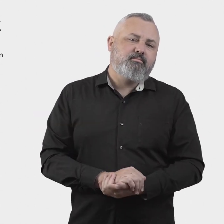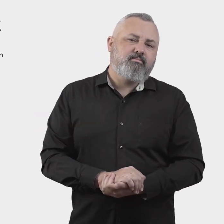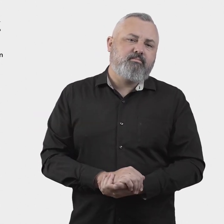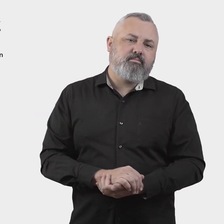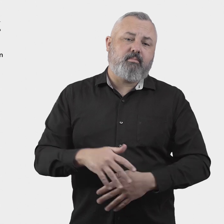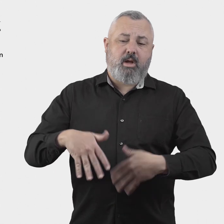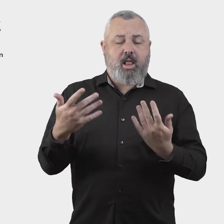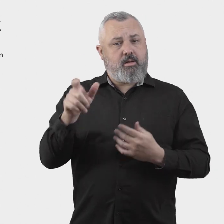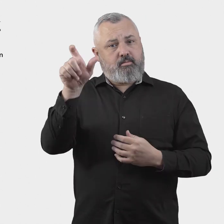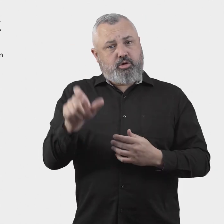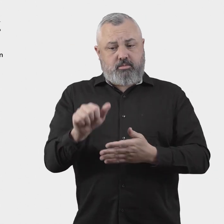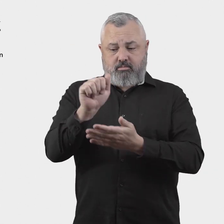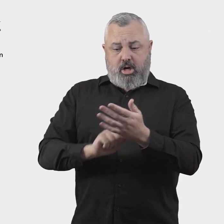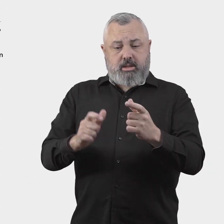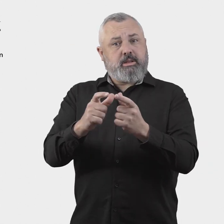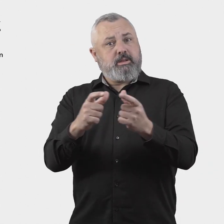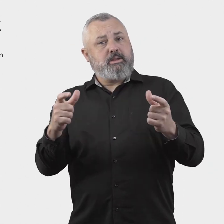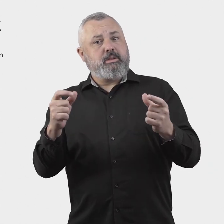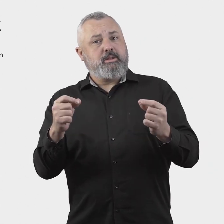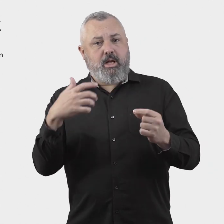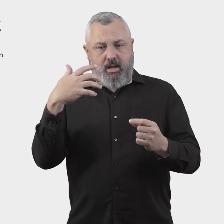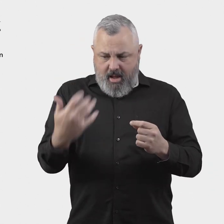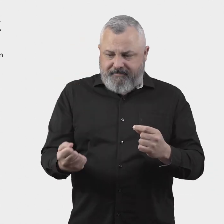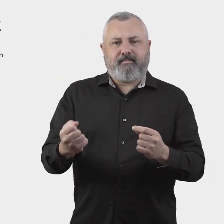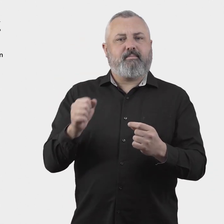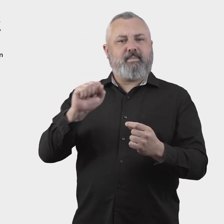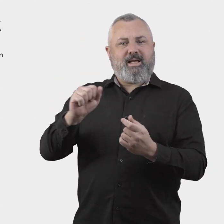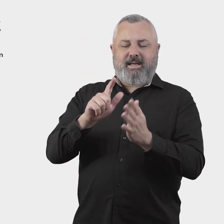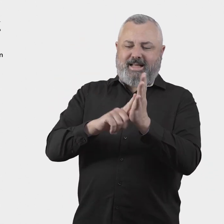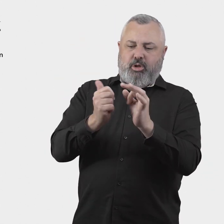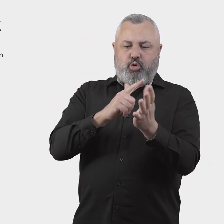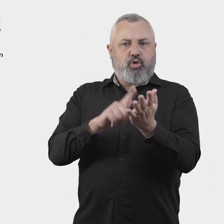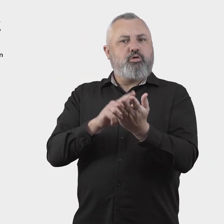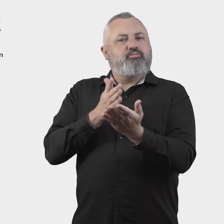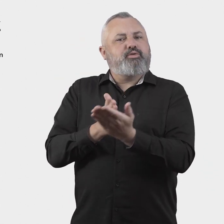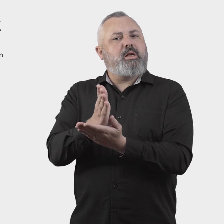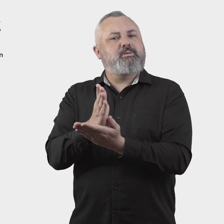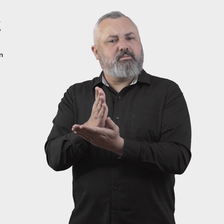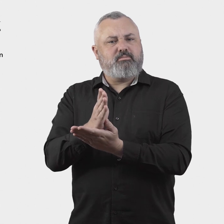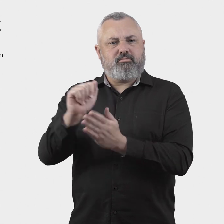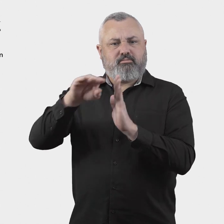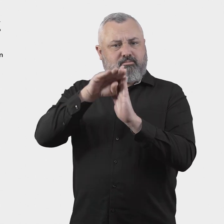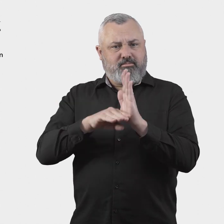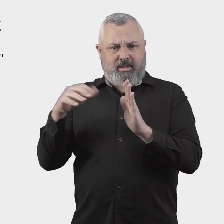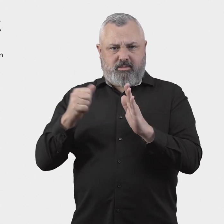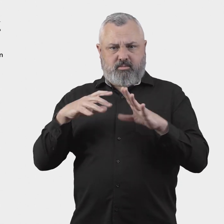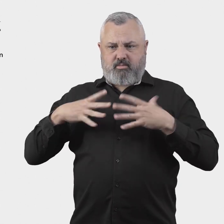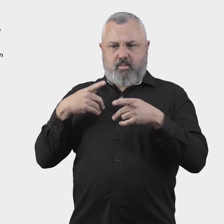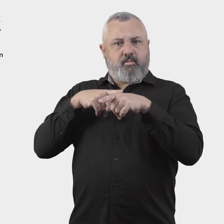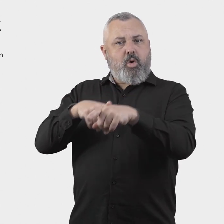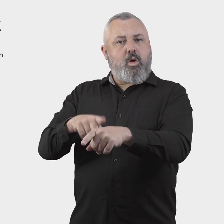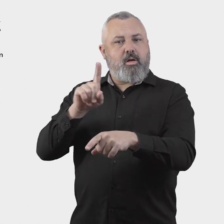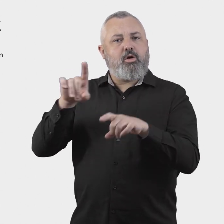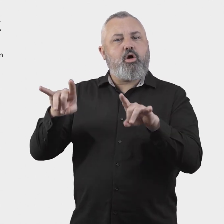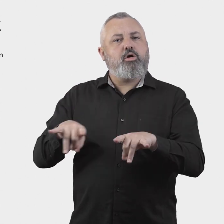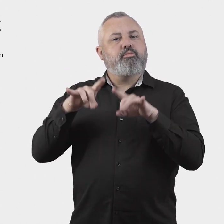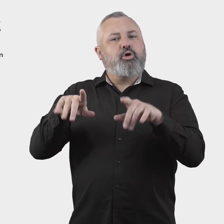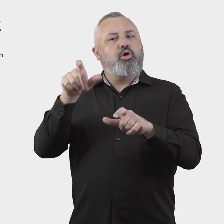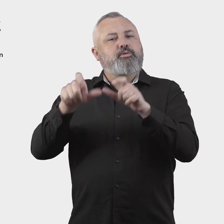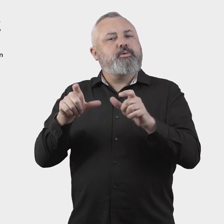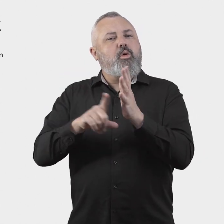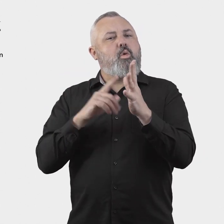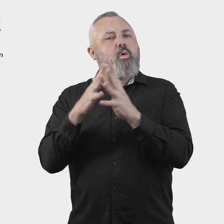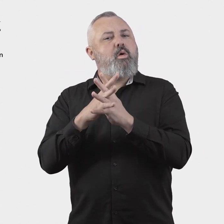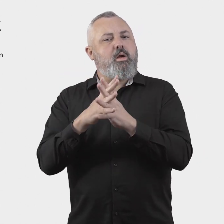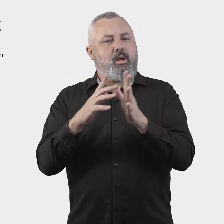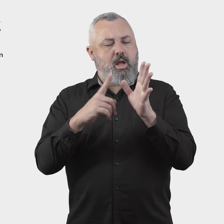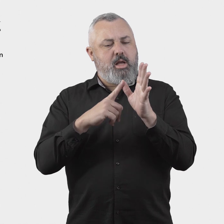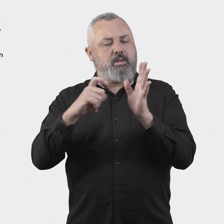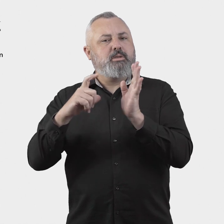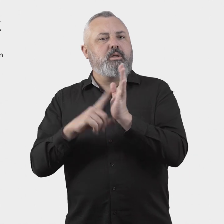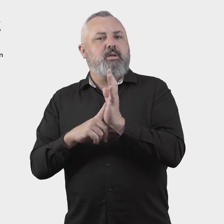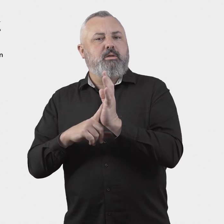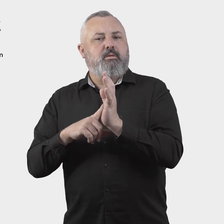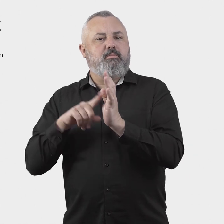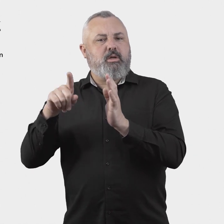Aviation customers have existing legal rights and protections under the Australian Consumer Law (ACL),